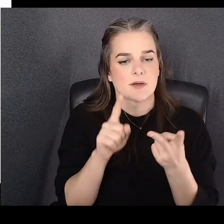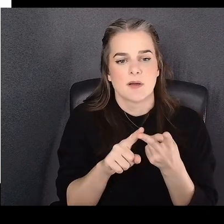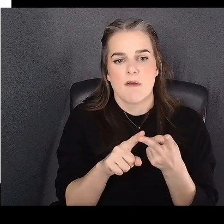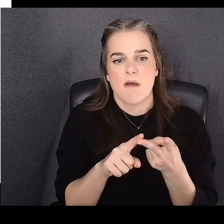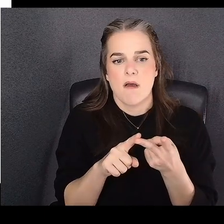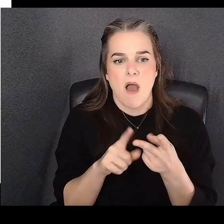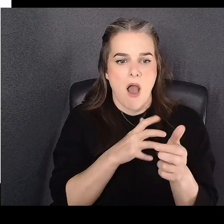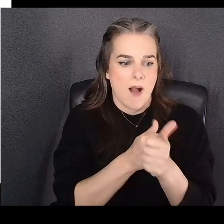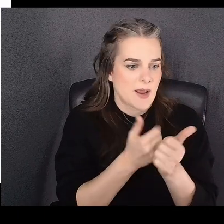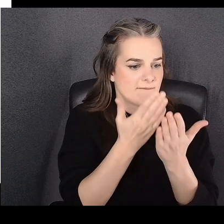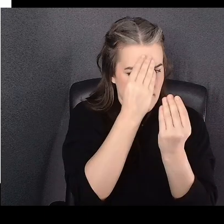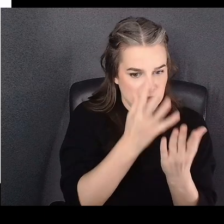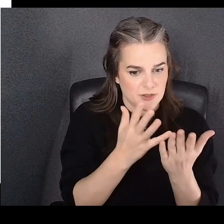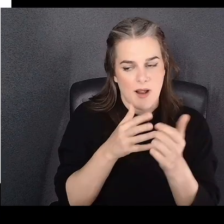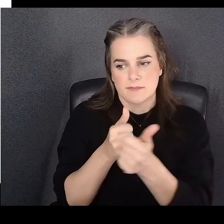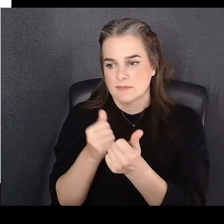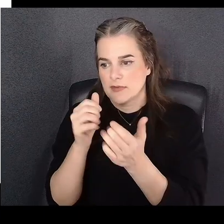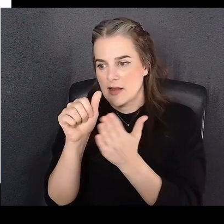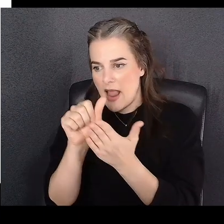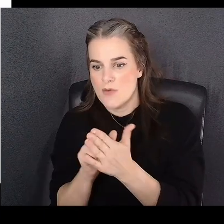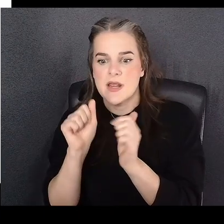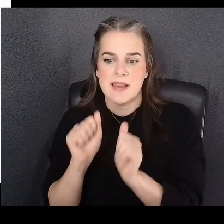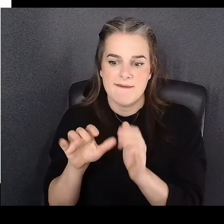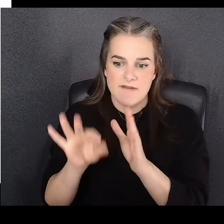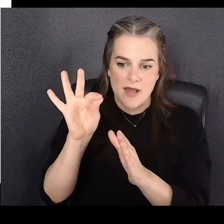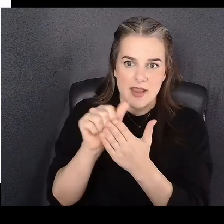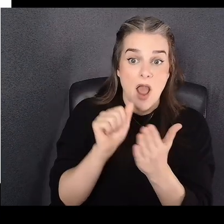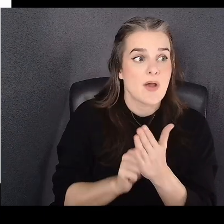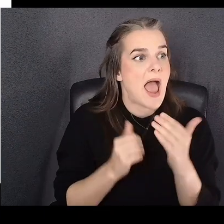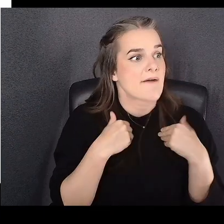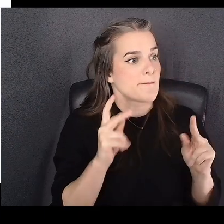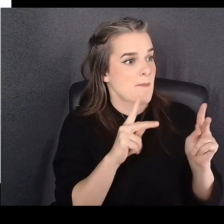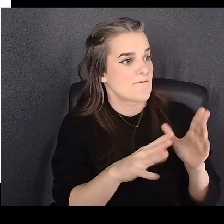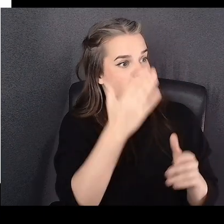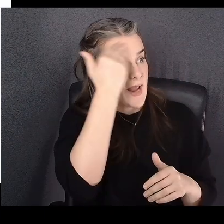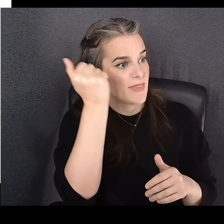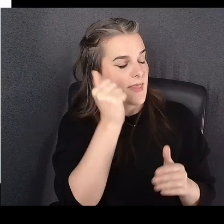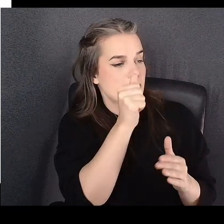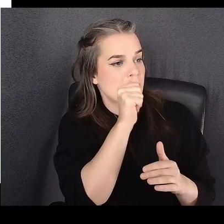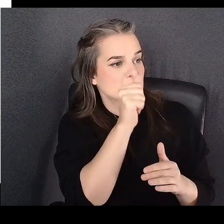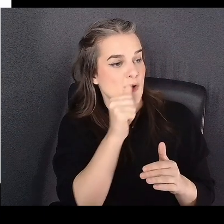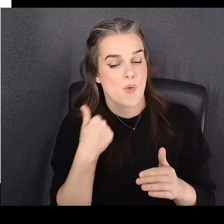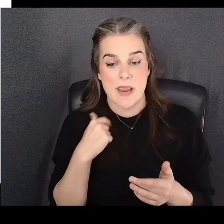So we have folks that forget their own password, reset them. Then they don't connect something.